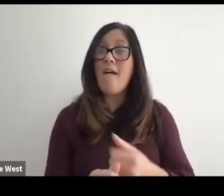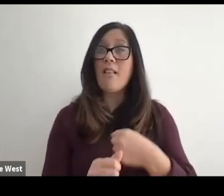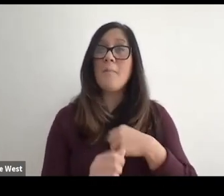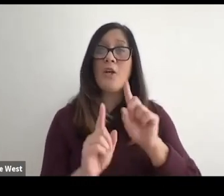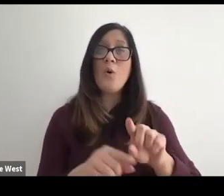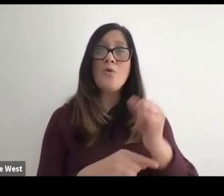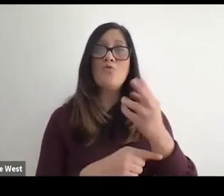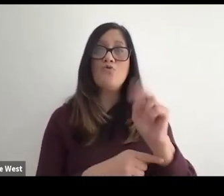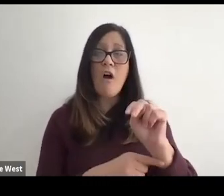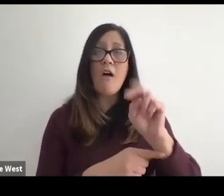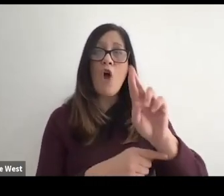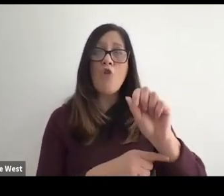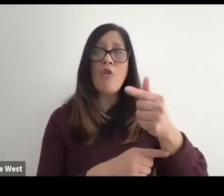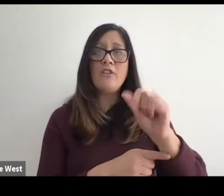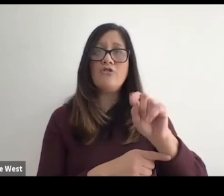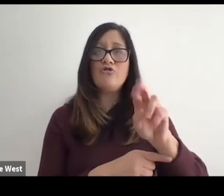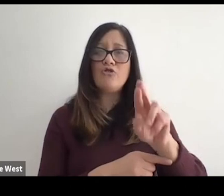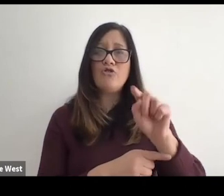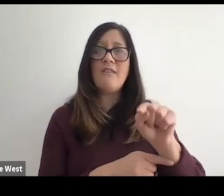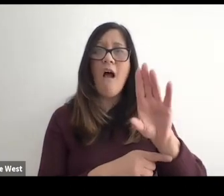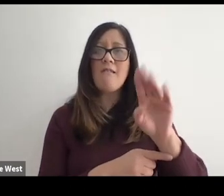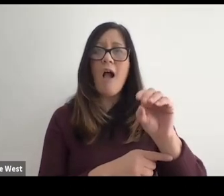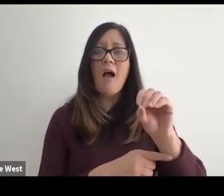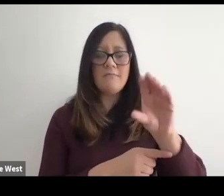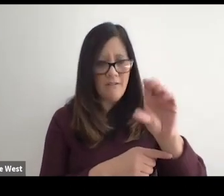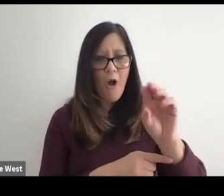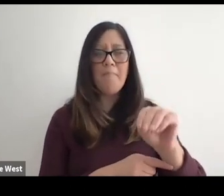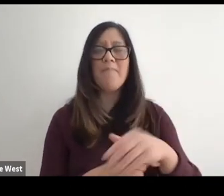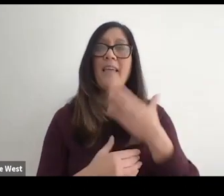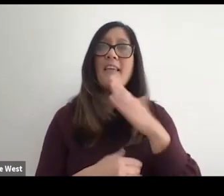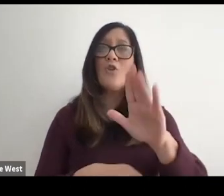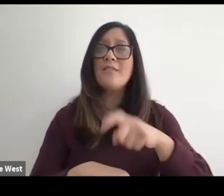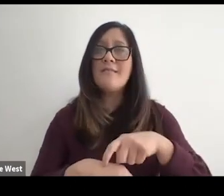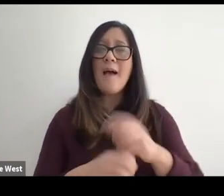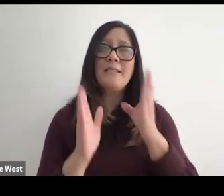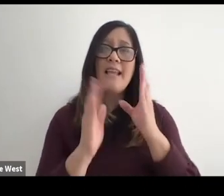And if you want to follow me, you can just go to johnregister.com. Thank you so much for your time.